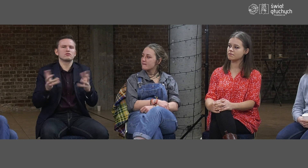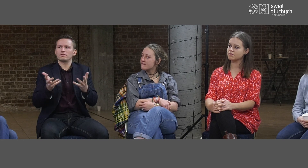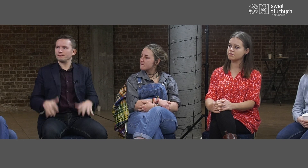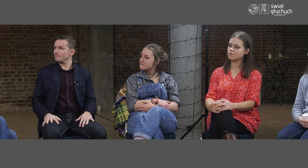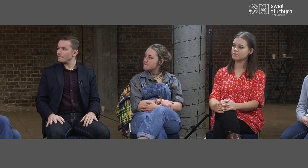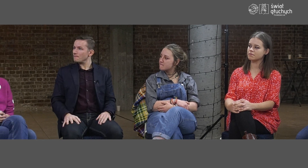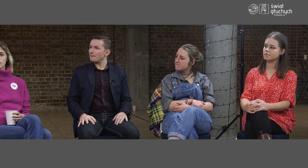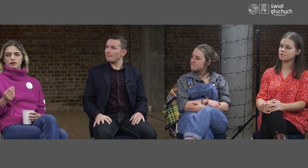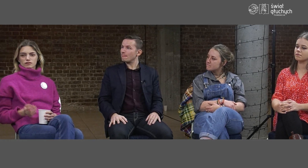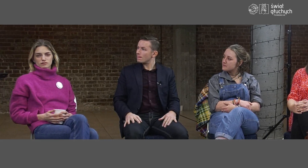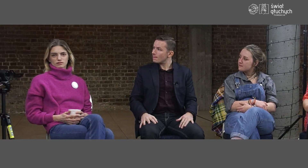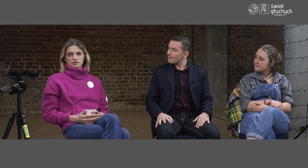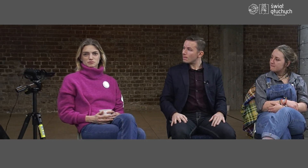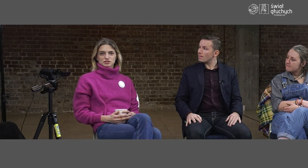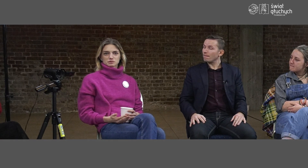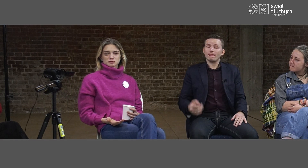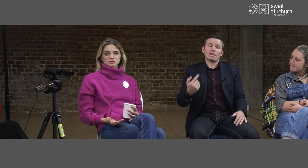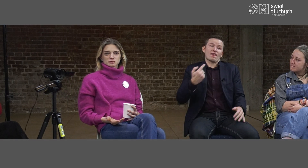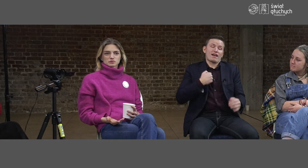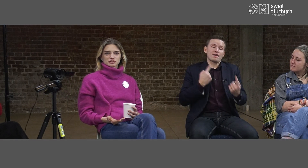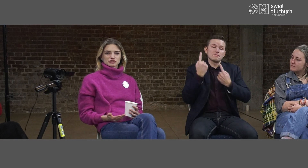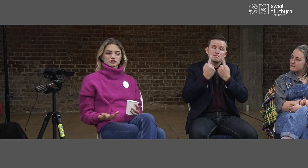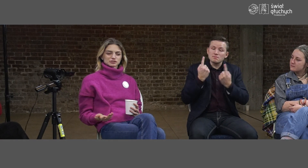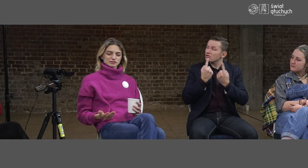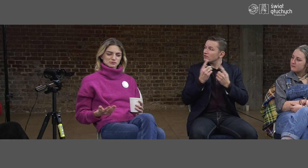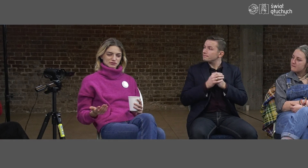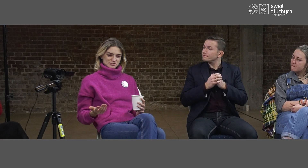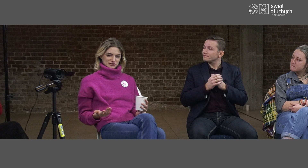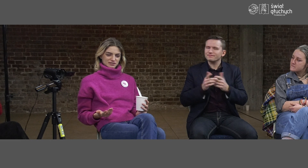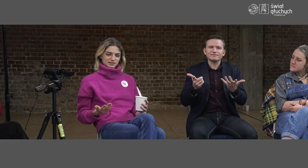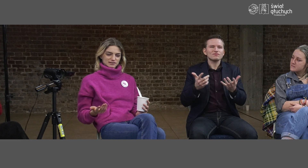[Tomasz] Go ahead, Weronika. [Weronika] I think that when it comes to all these different terms: